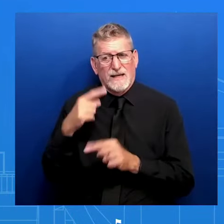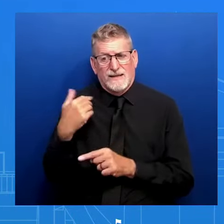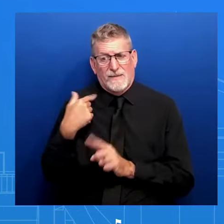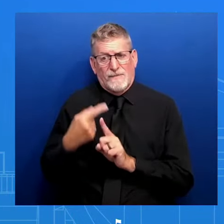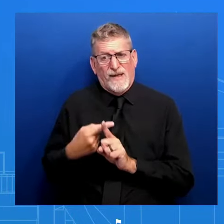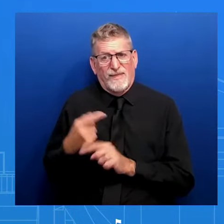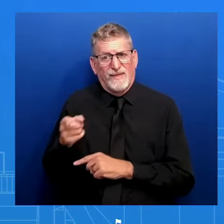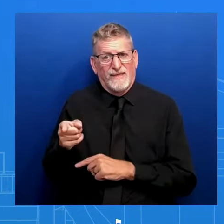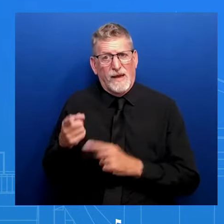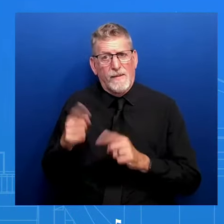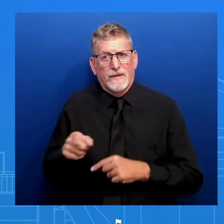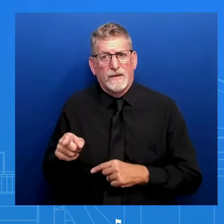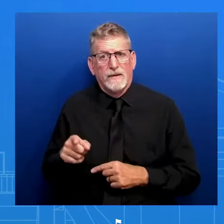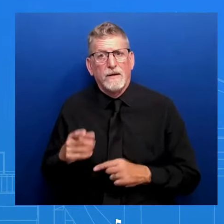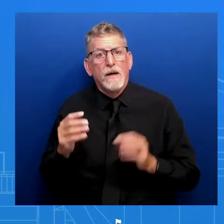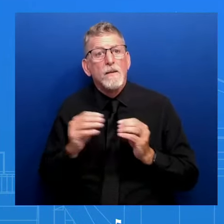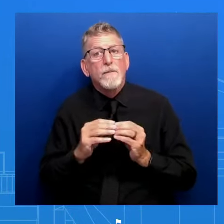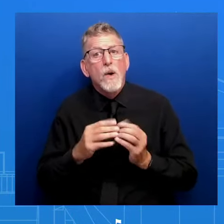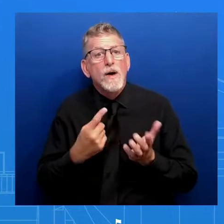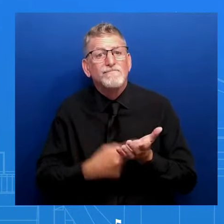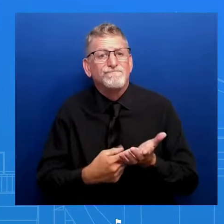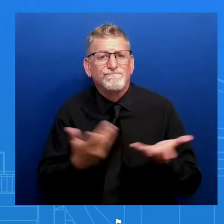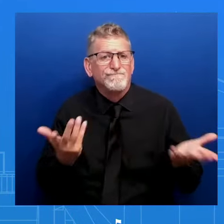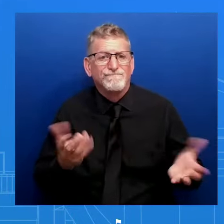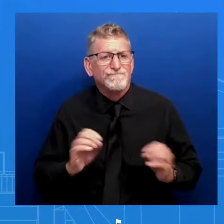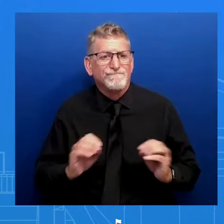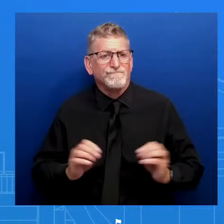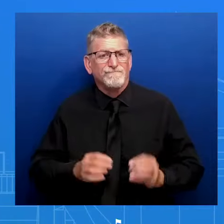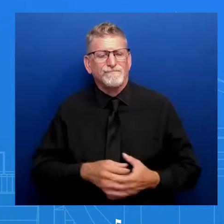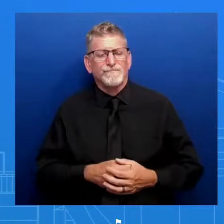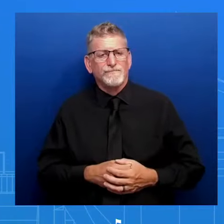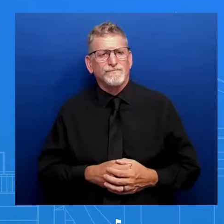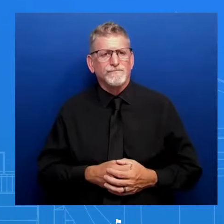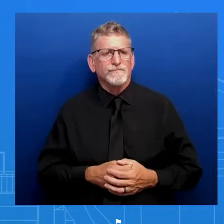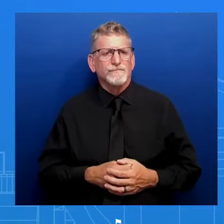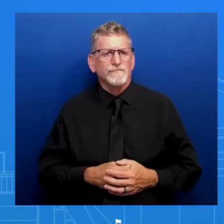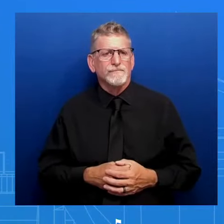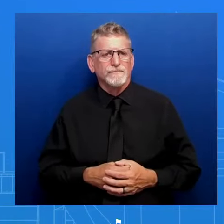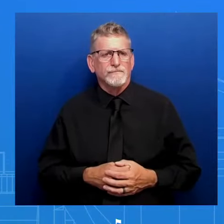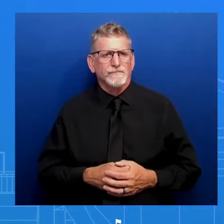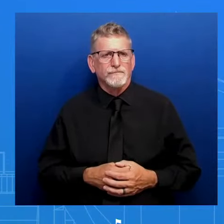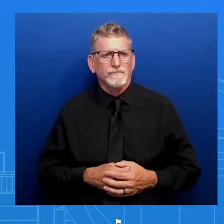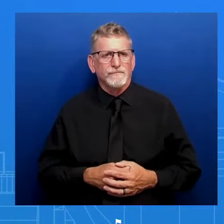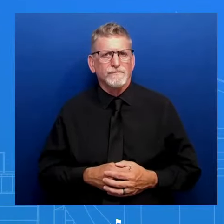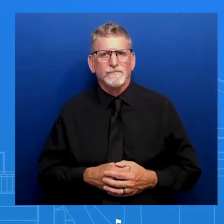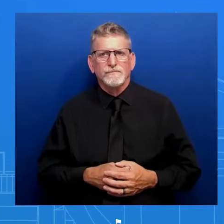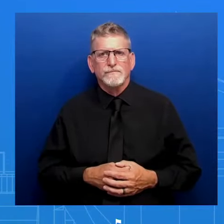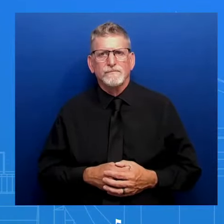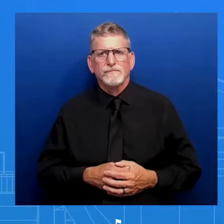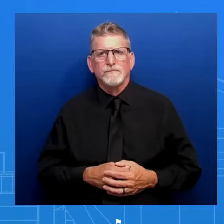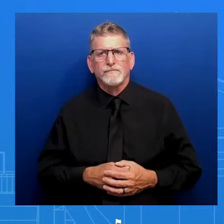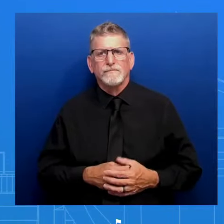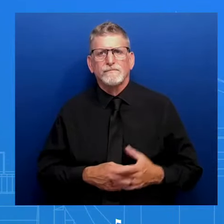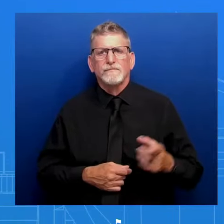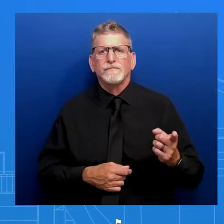The Press: And then, separately, not wanting you to comment on the Fed decision, rather to comment on the White House's view